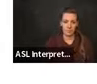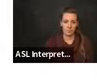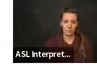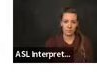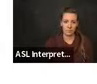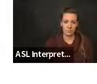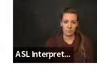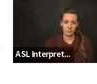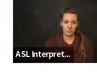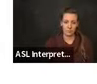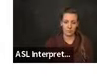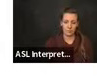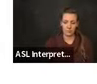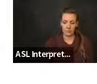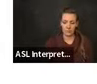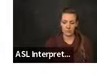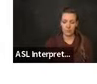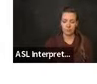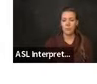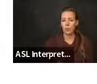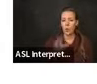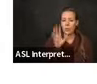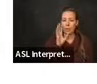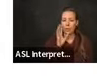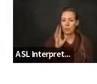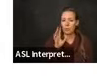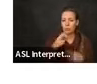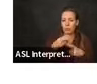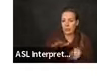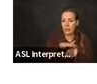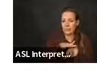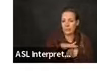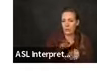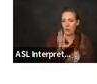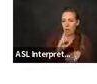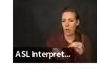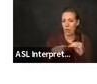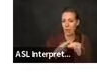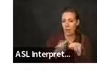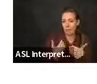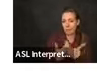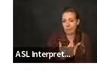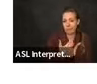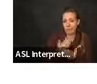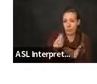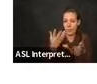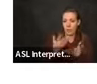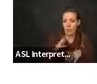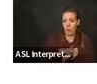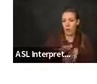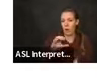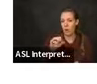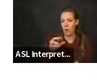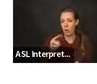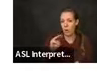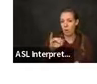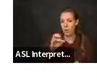And I wanted to speak briefly about the latest on the OMA Cron variant.